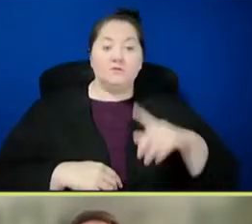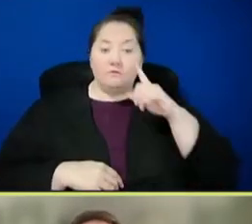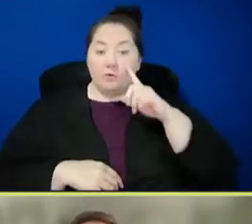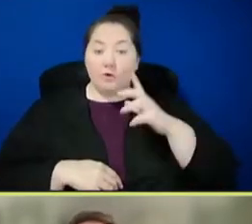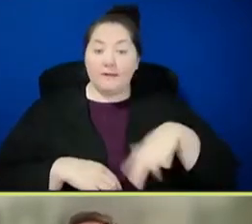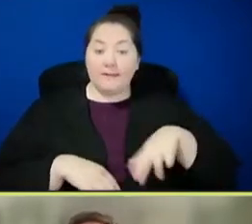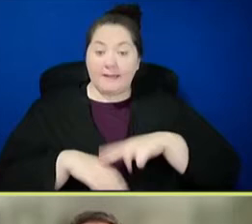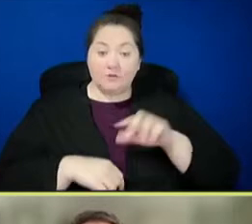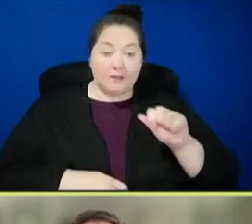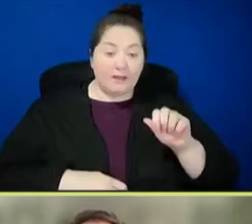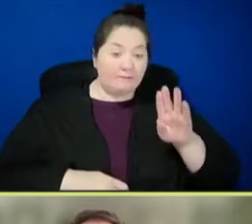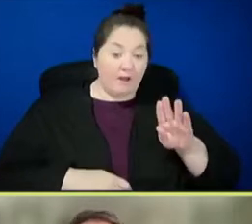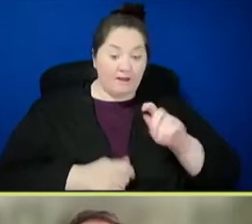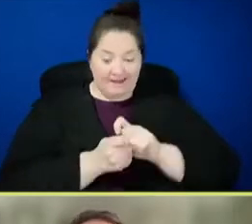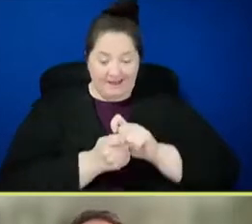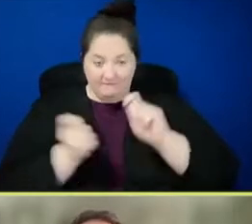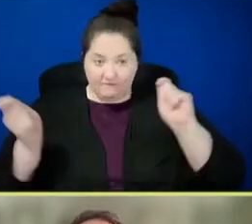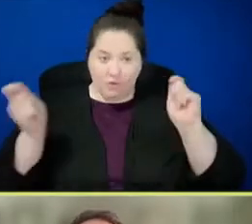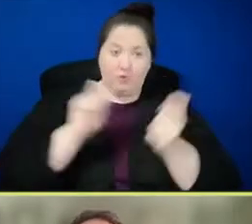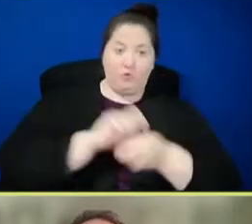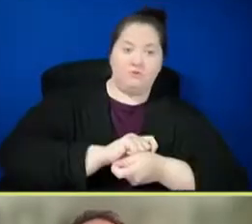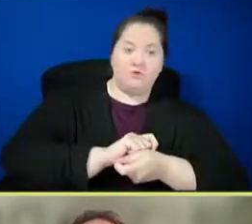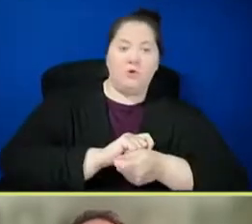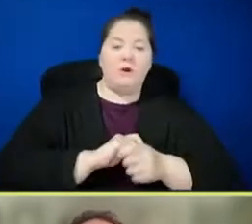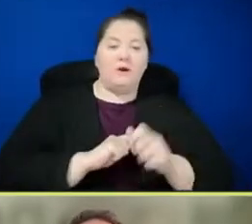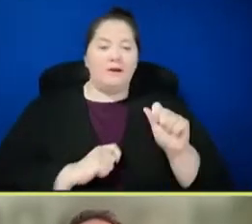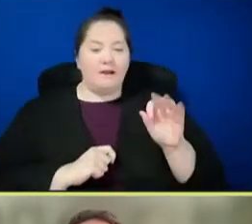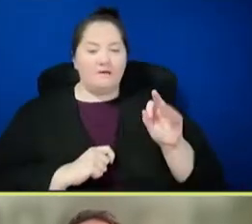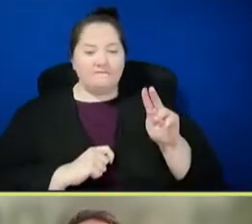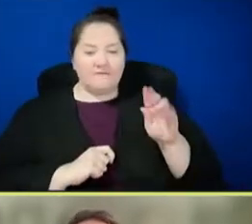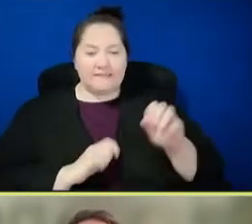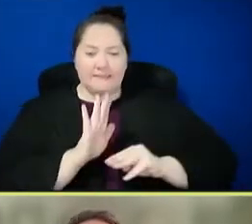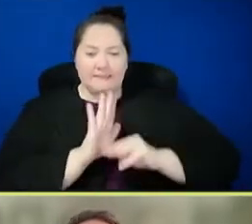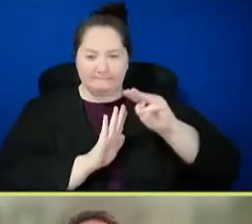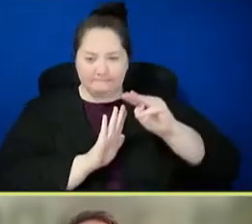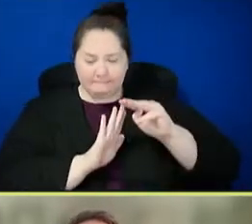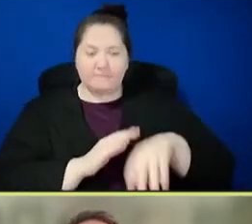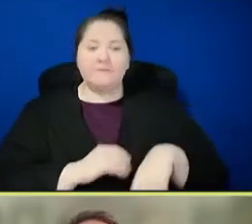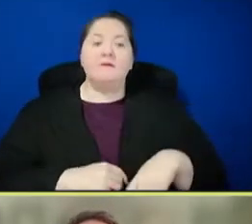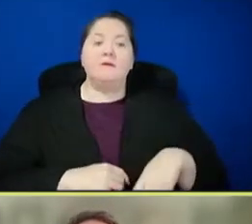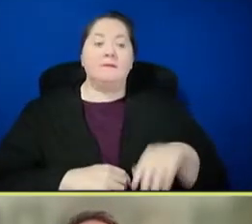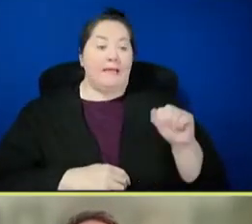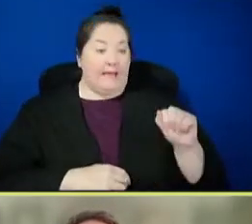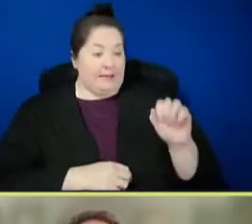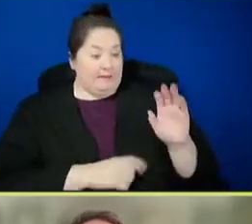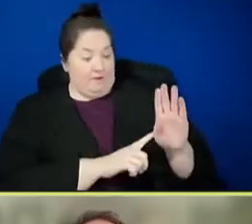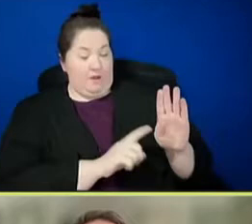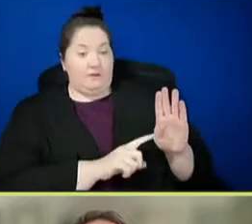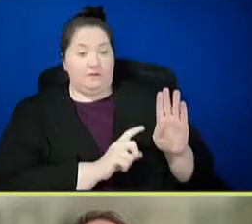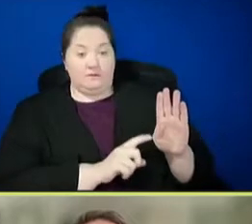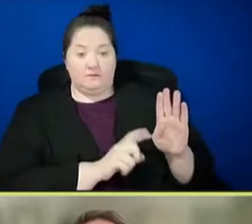evolution or affinity maturation. This is the process by which an antibody is evolved in the